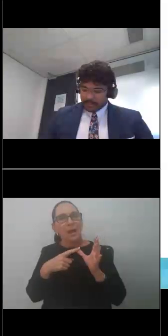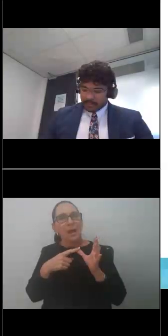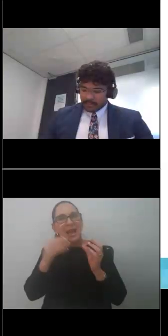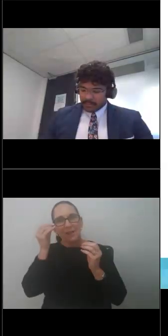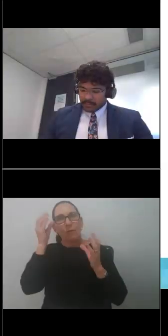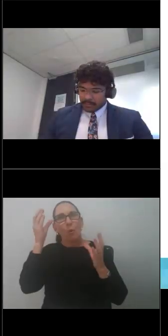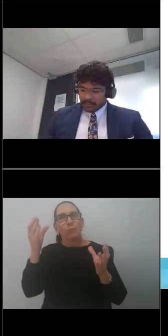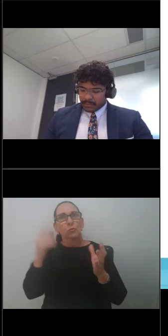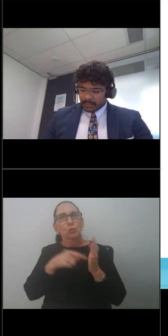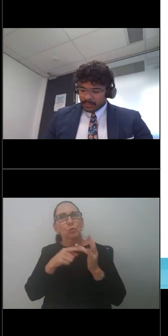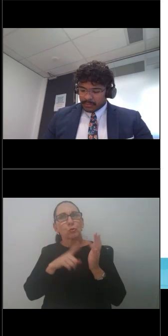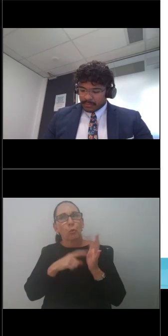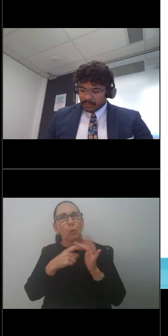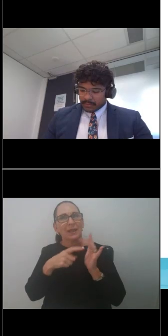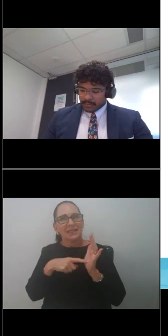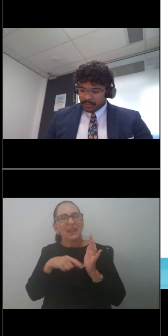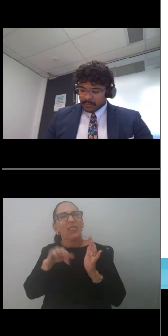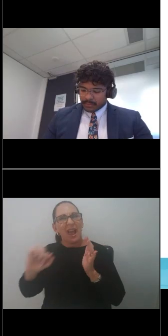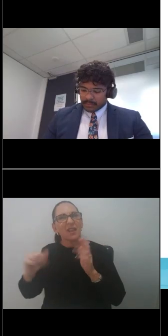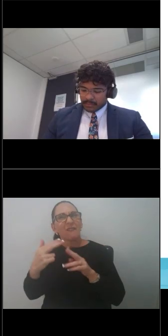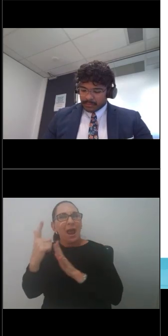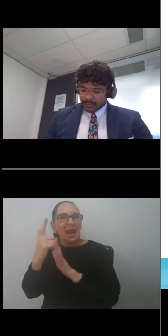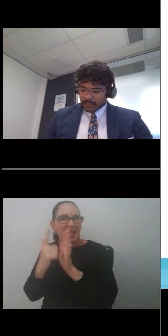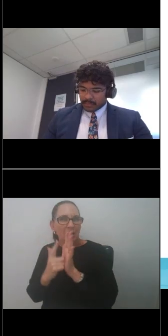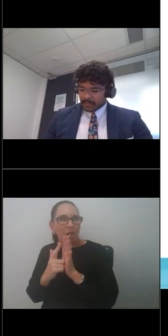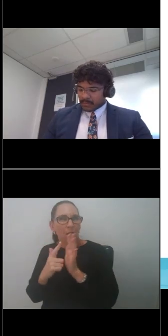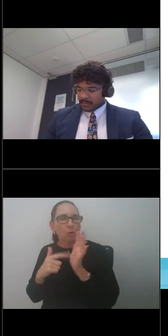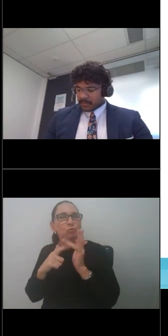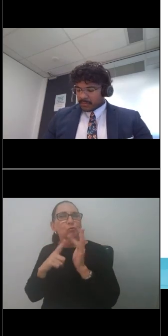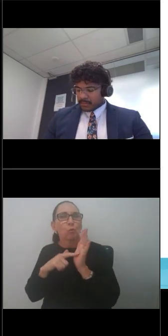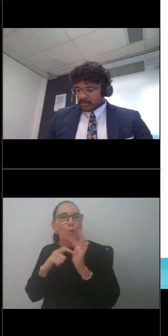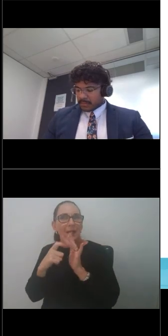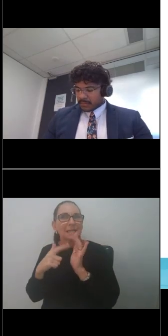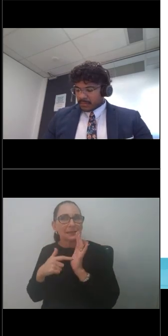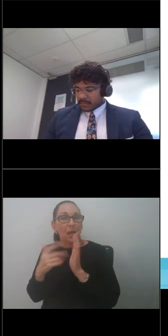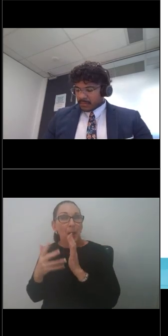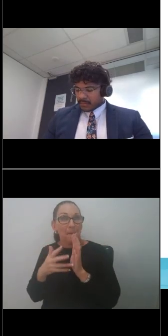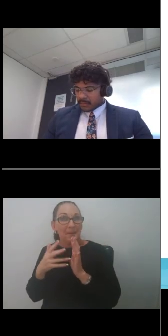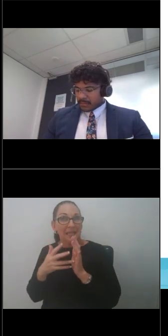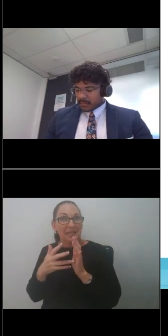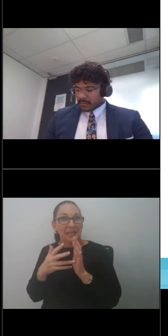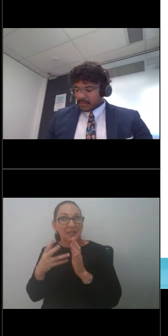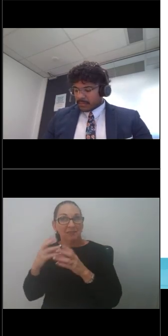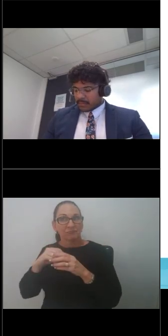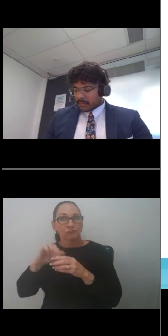toolkit Yes again um they actually indicated as part of their re research that um blurred borders